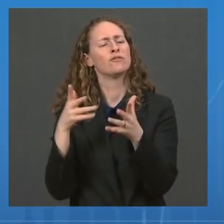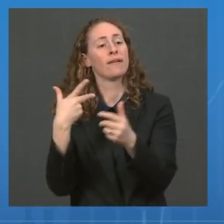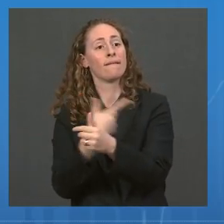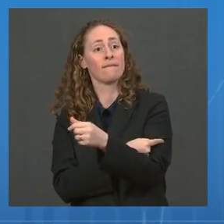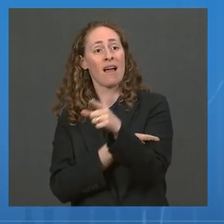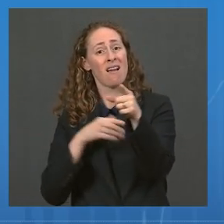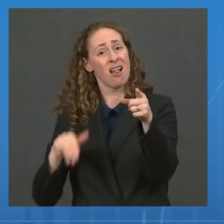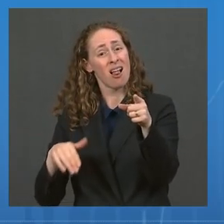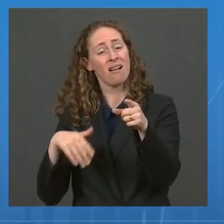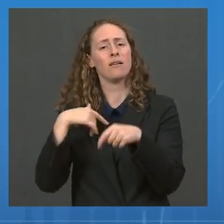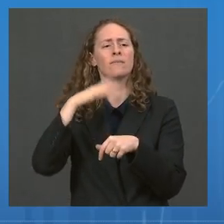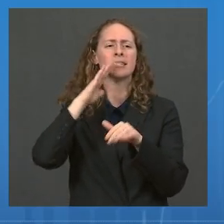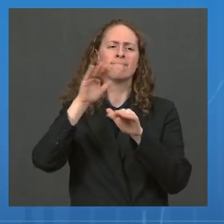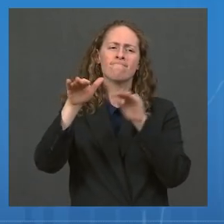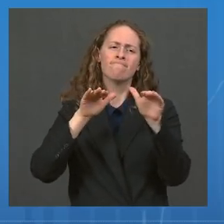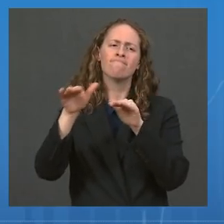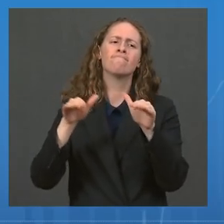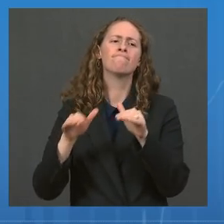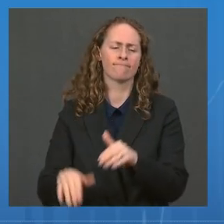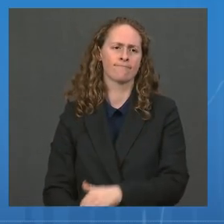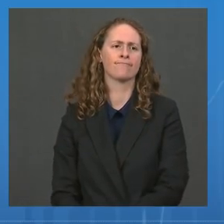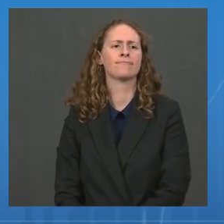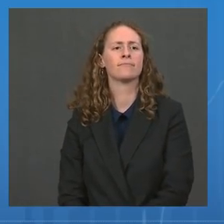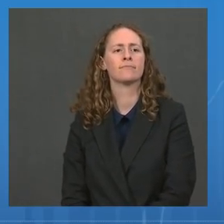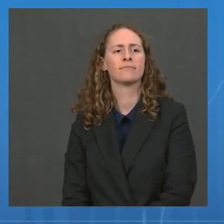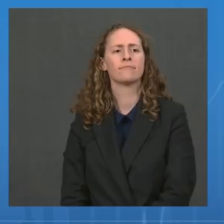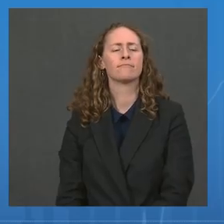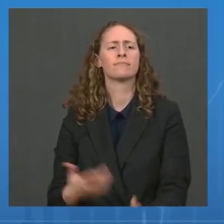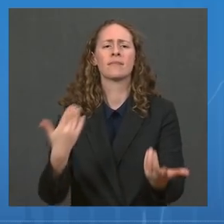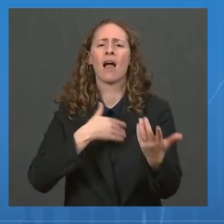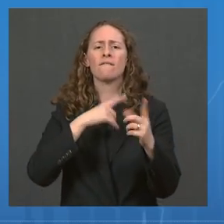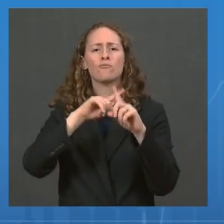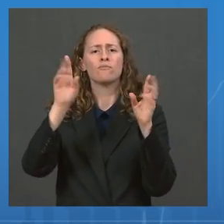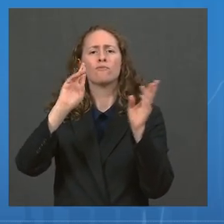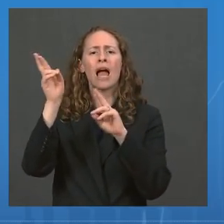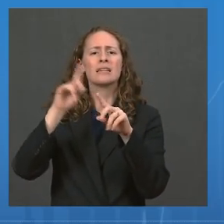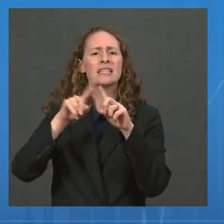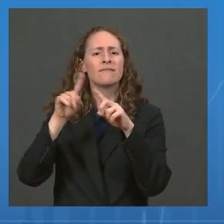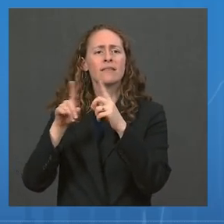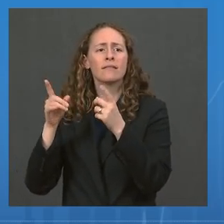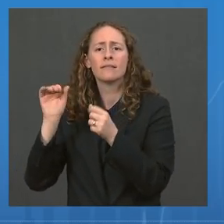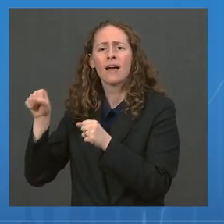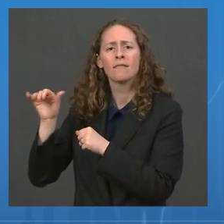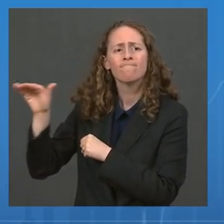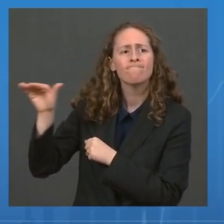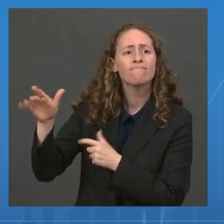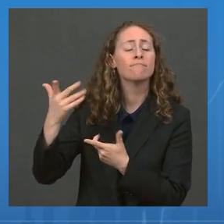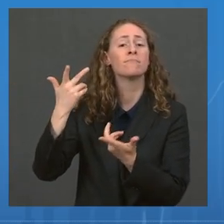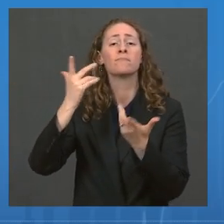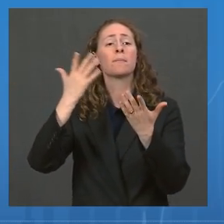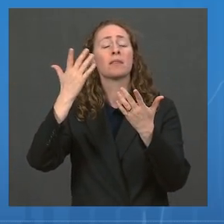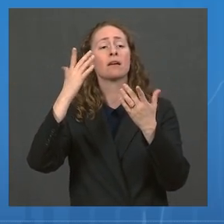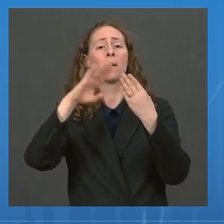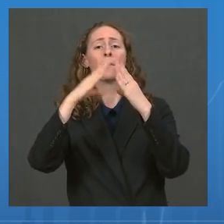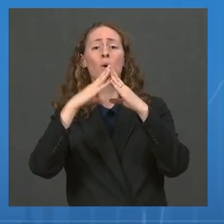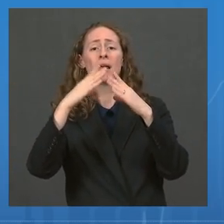using a combination of increased access and community-based information campaigns to help people get accurate scientific information